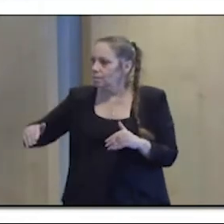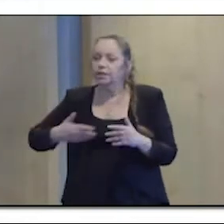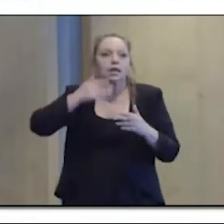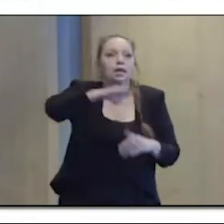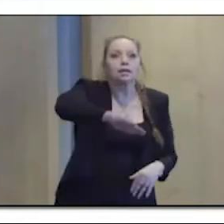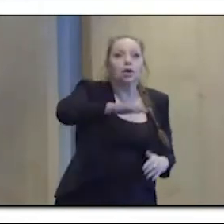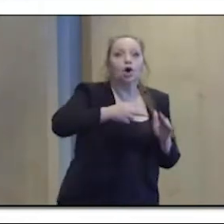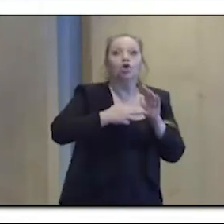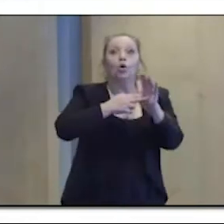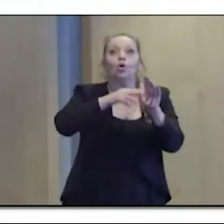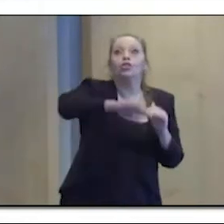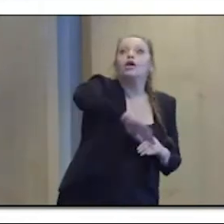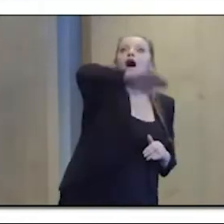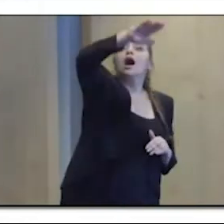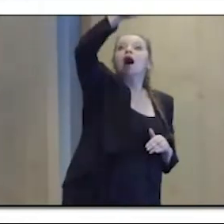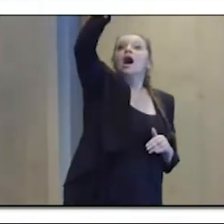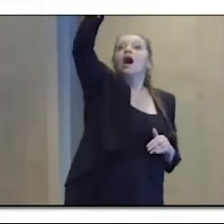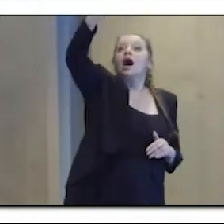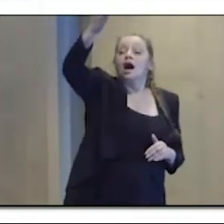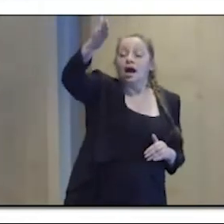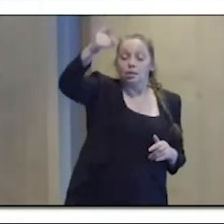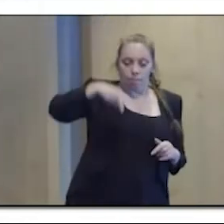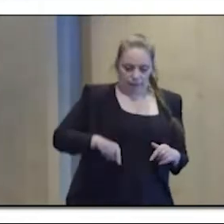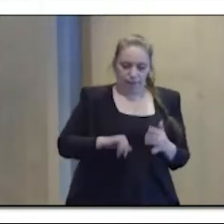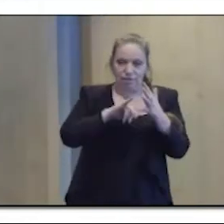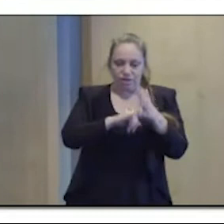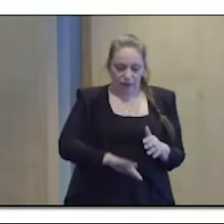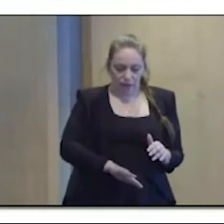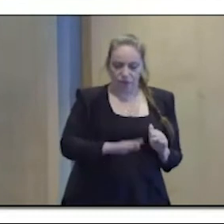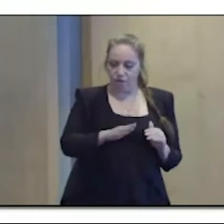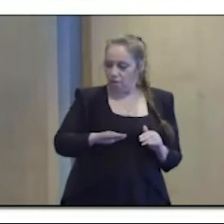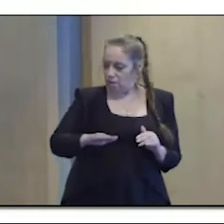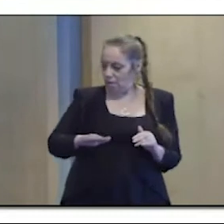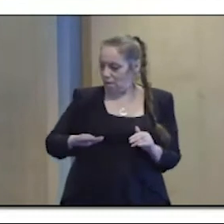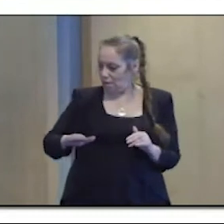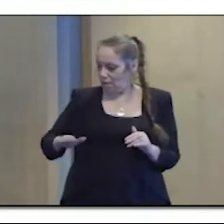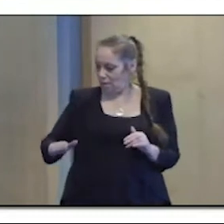in the north and we come to a plane in the south, and where you get that transition from the hills